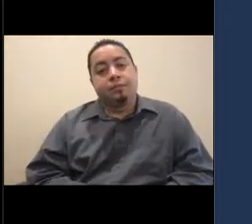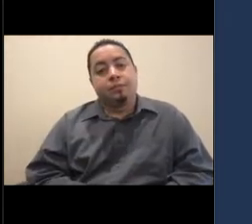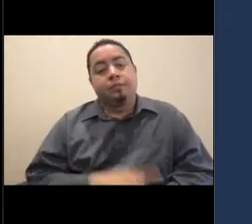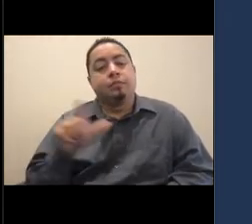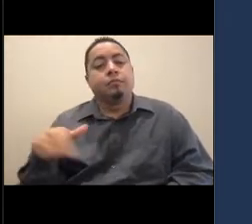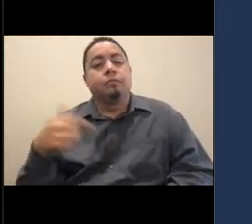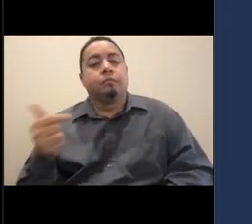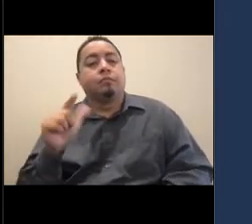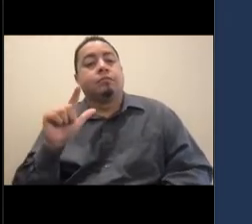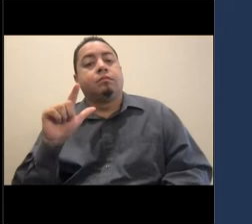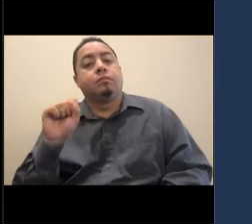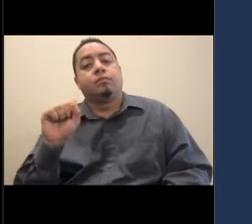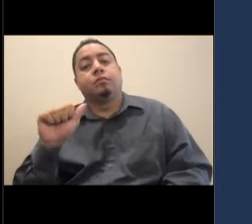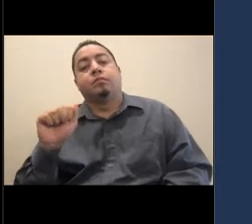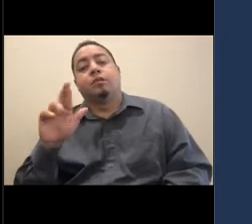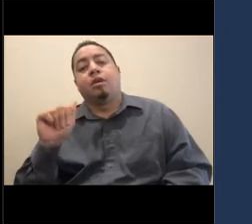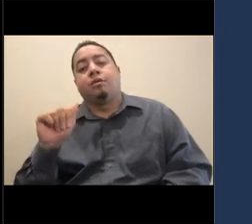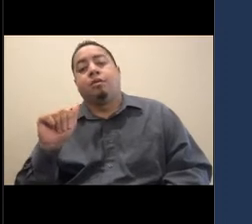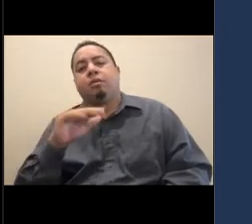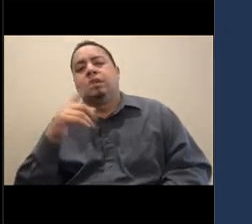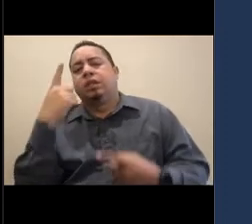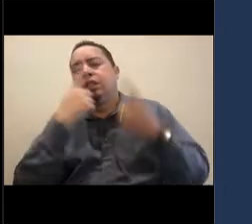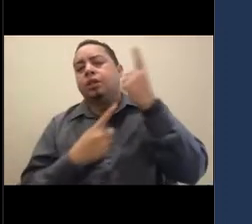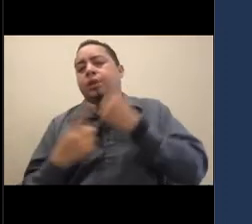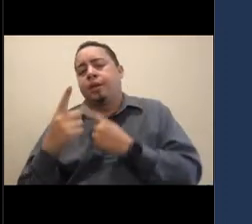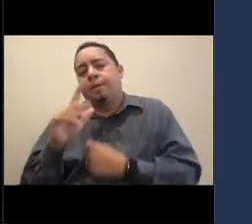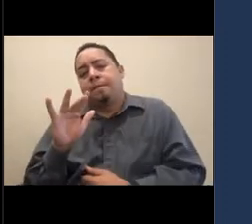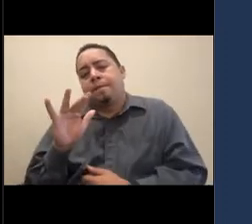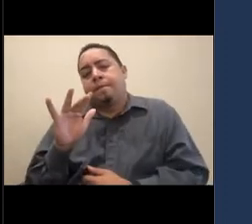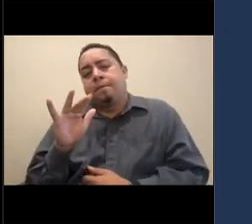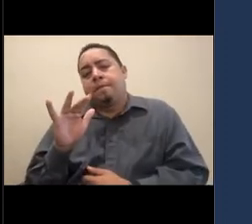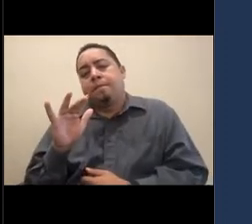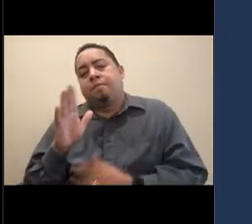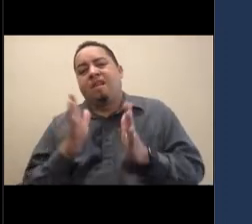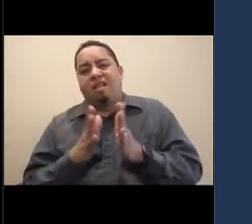do the length limits vary between lake to lake,